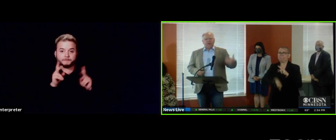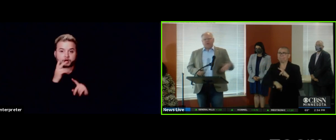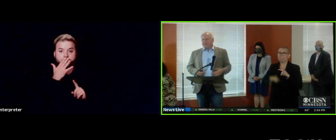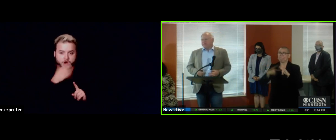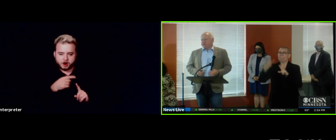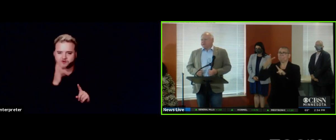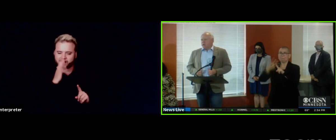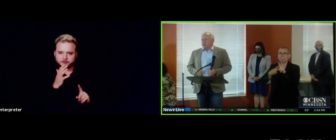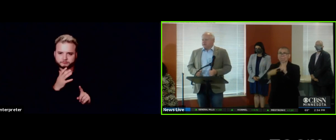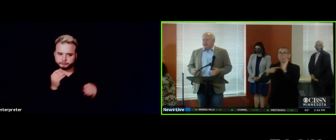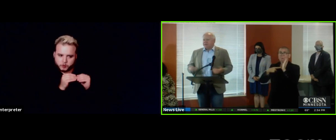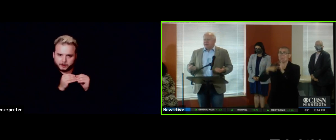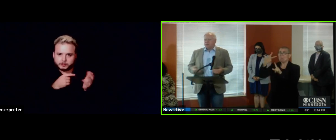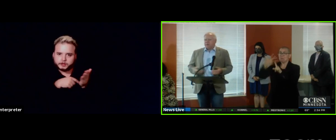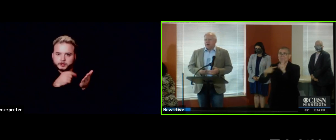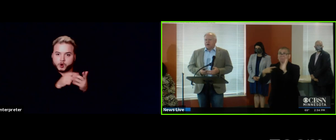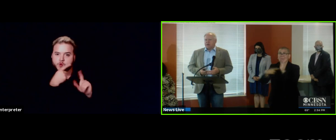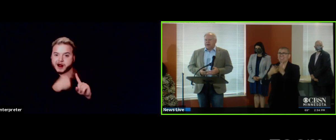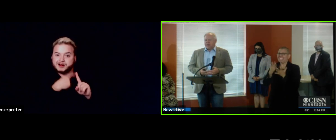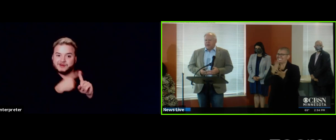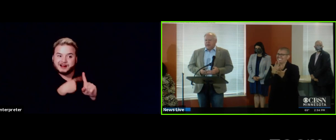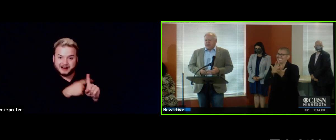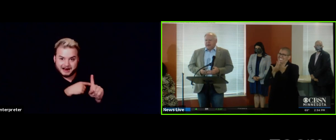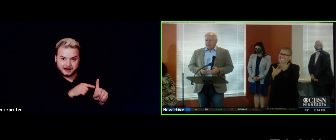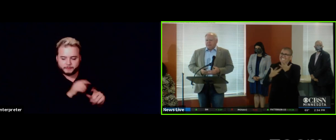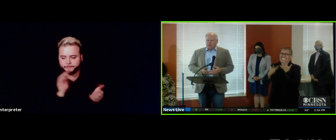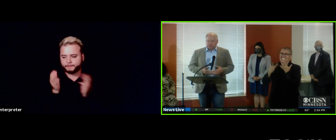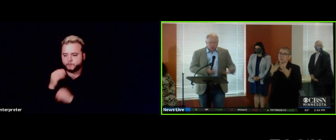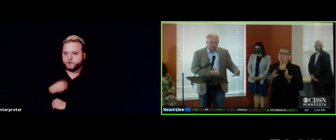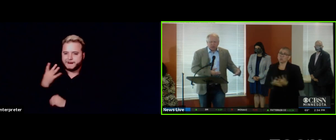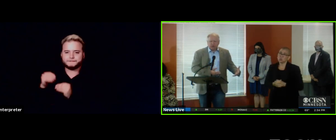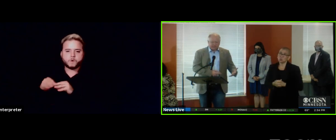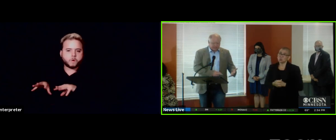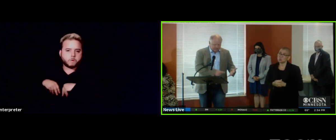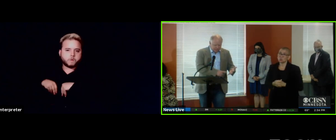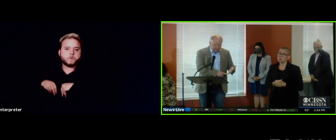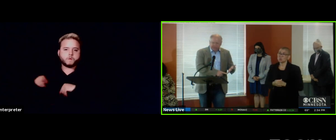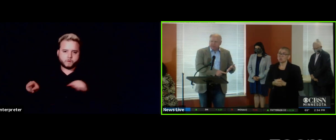a bit of this storm. So I think as we talked about the short-term crisis of moving people